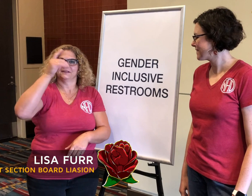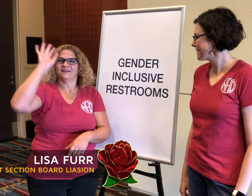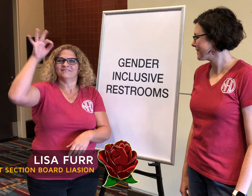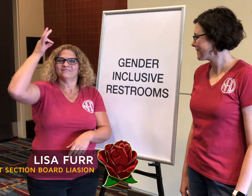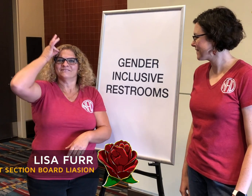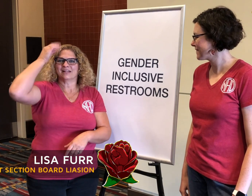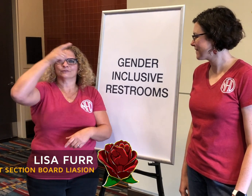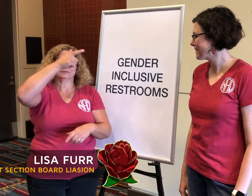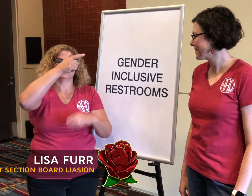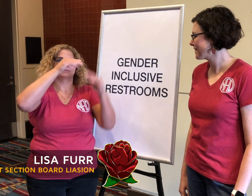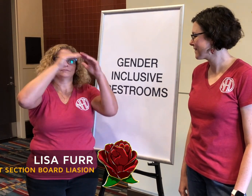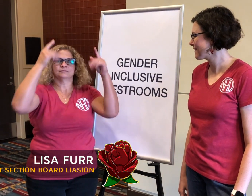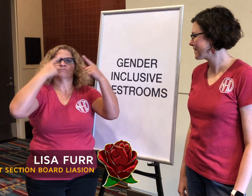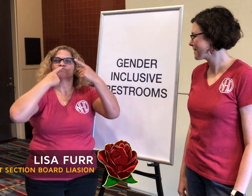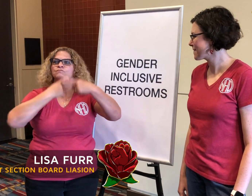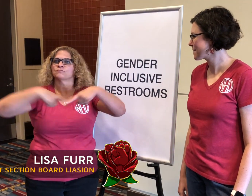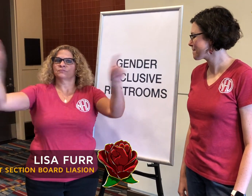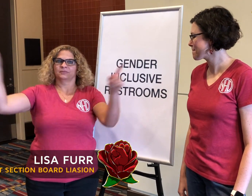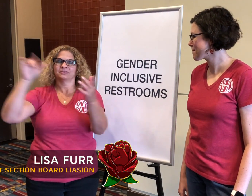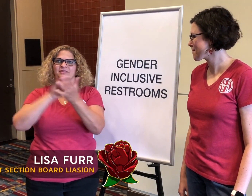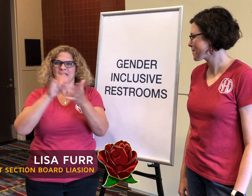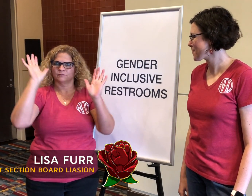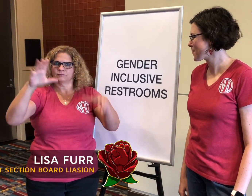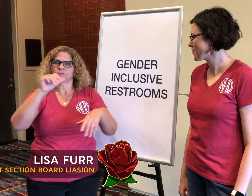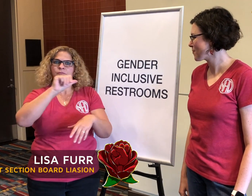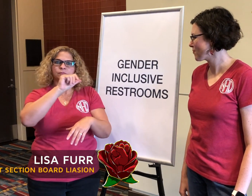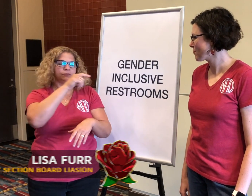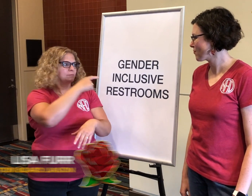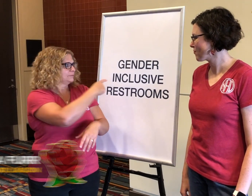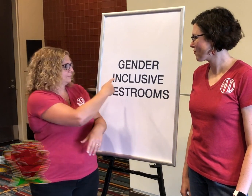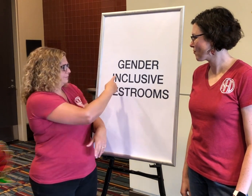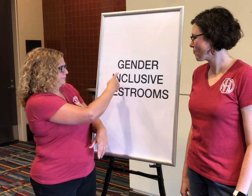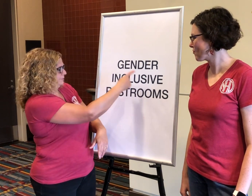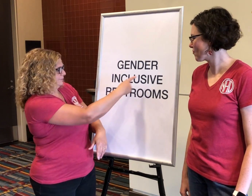Take a look a few years ago, the federal government announced